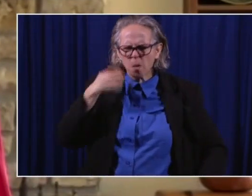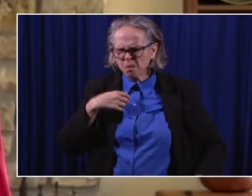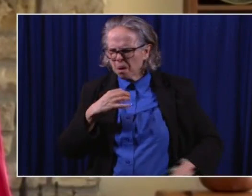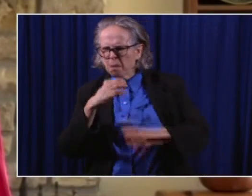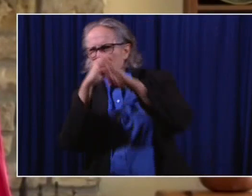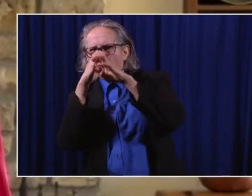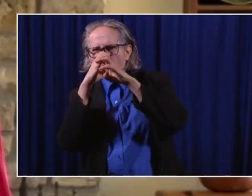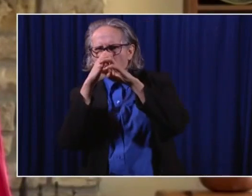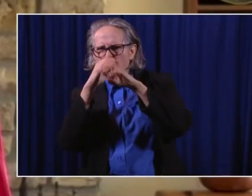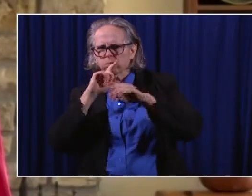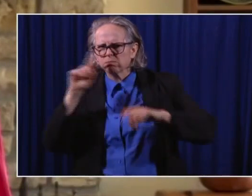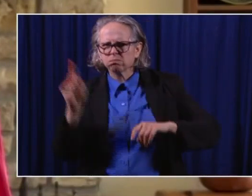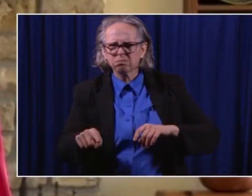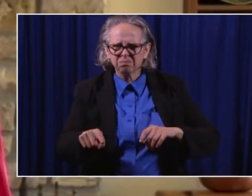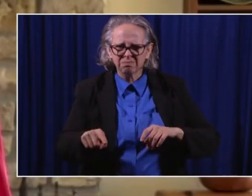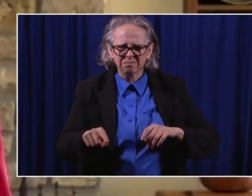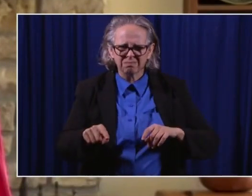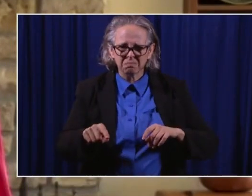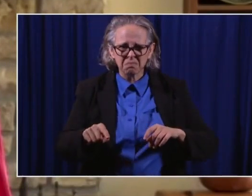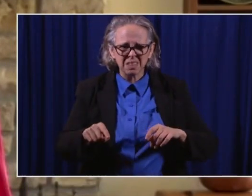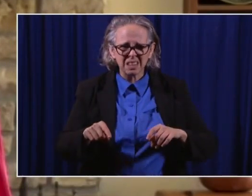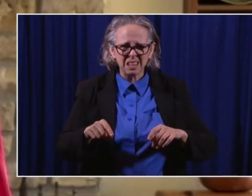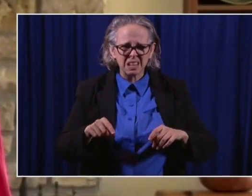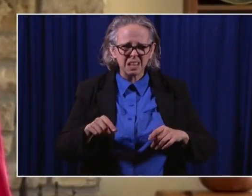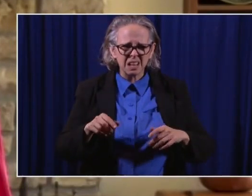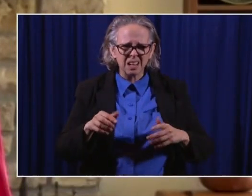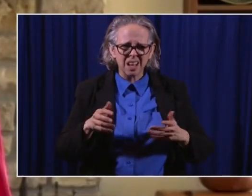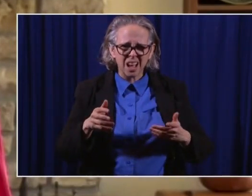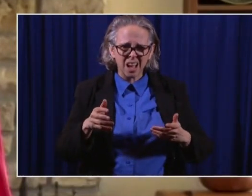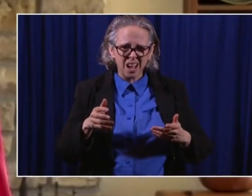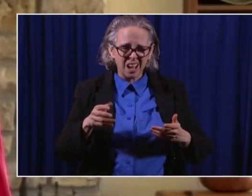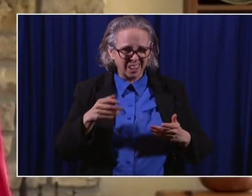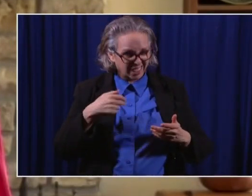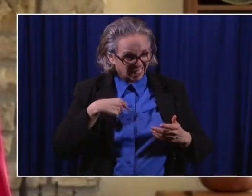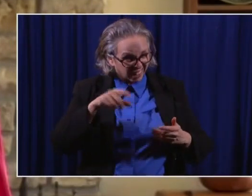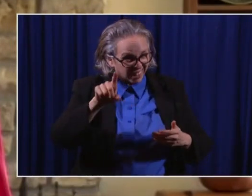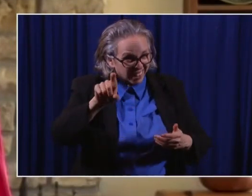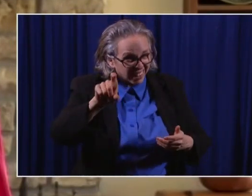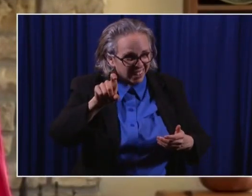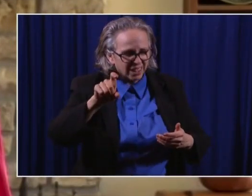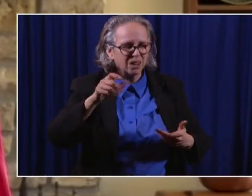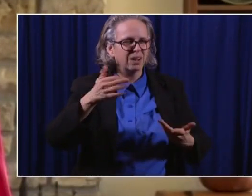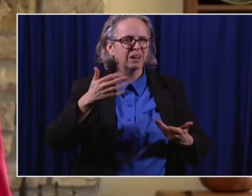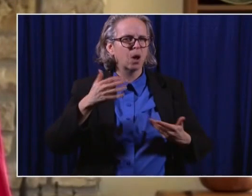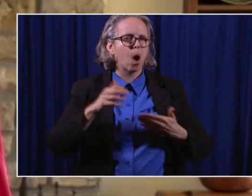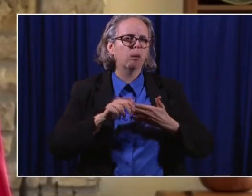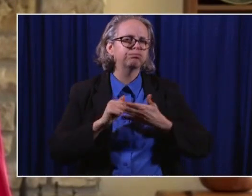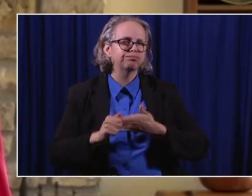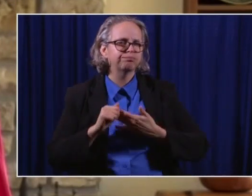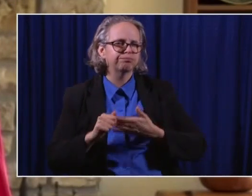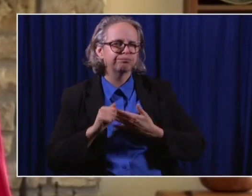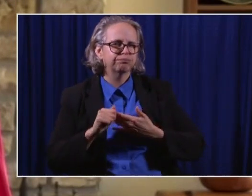WE HAVE SHUT DOWN, WE HAVE STAY HOME, NOT LOOKING AT ANYTHING THAT DRASTIC.